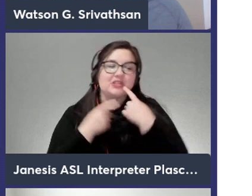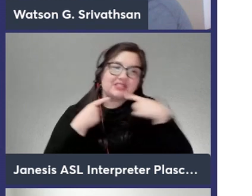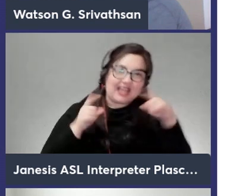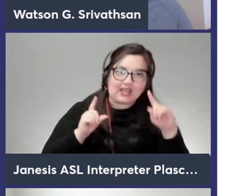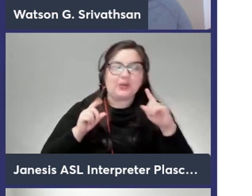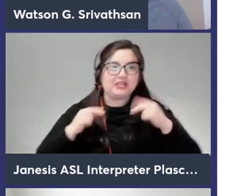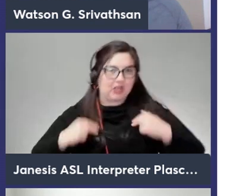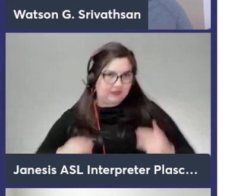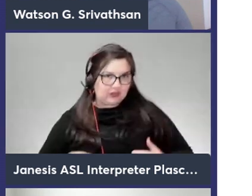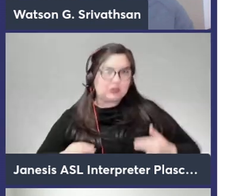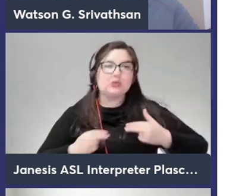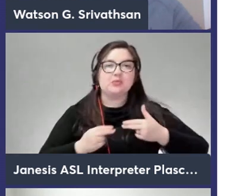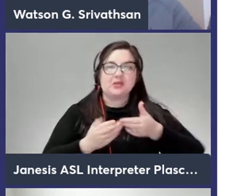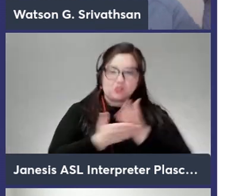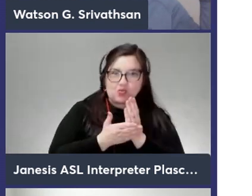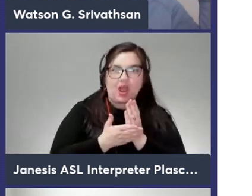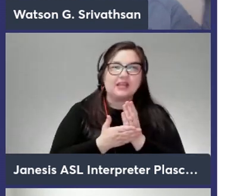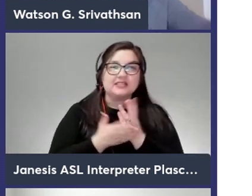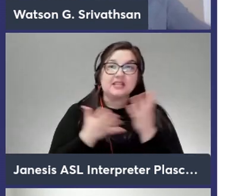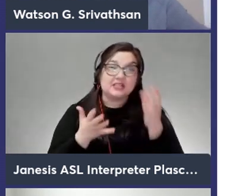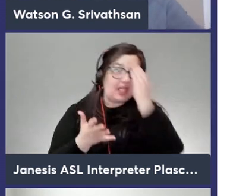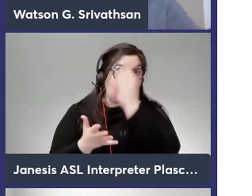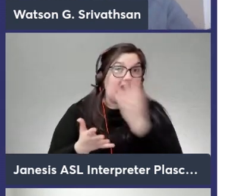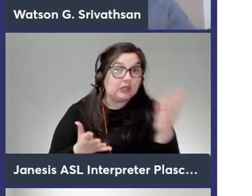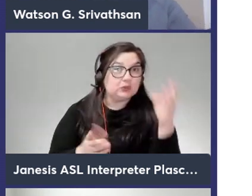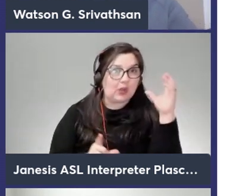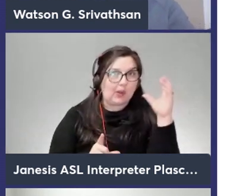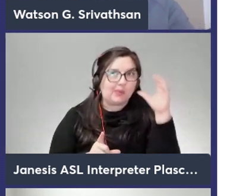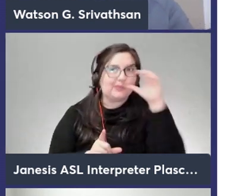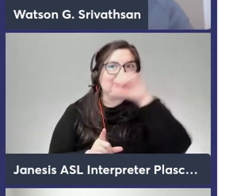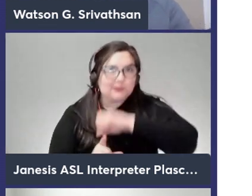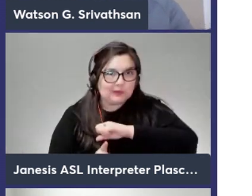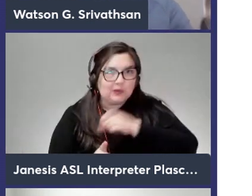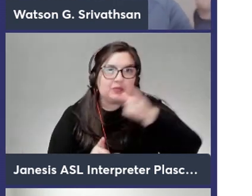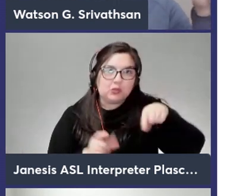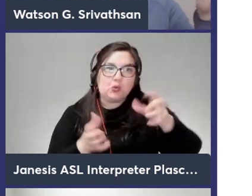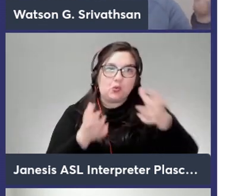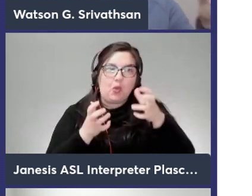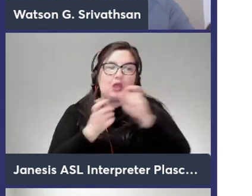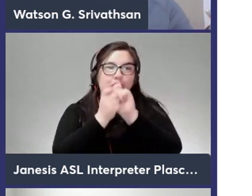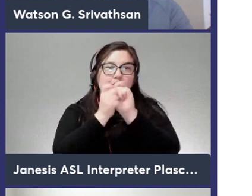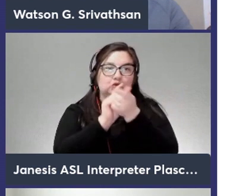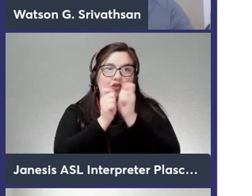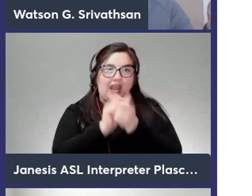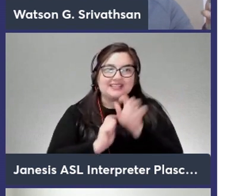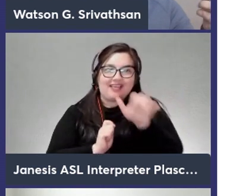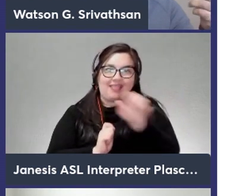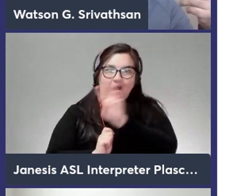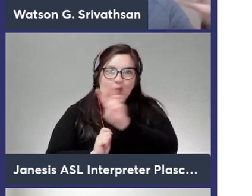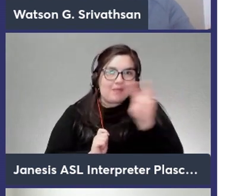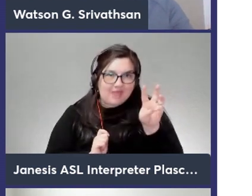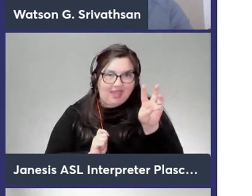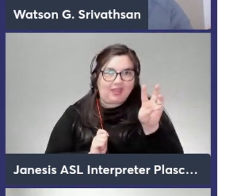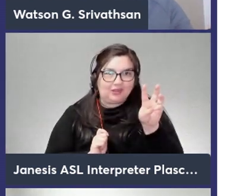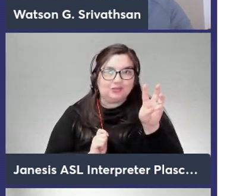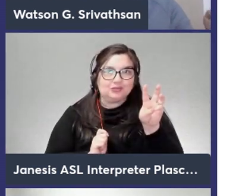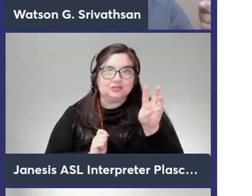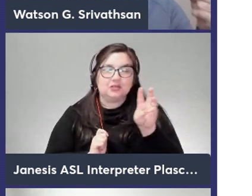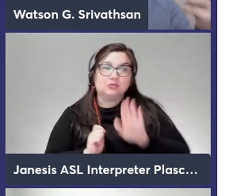and it's assumed that like, you wanna be able to translate this webpage in your language.